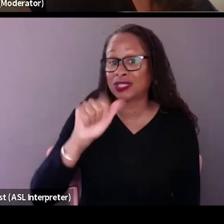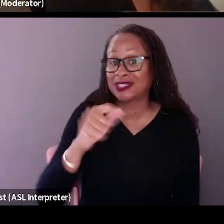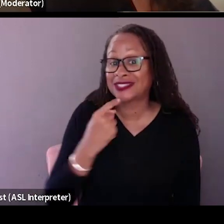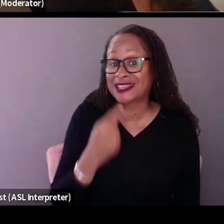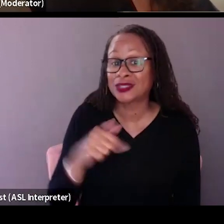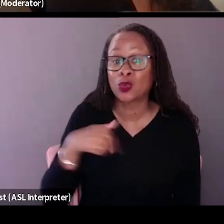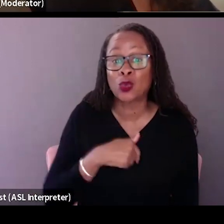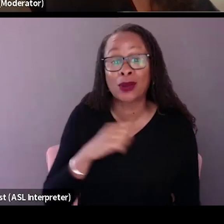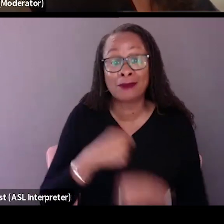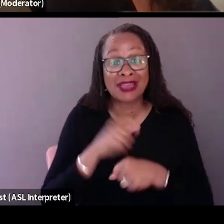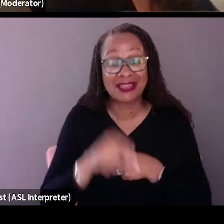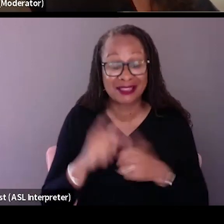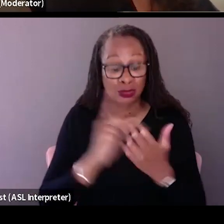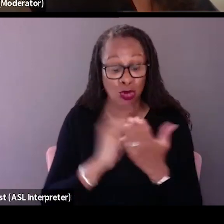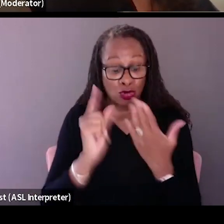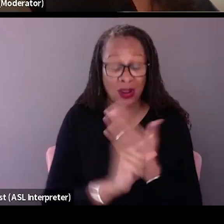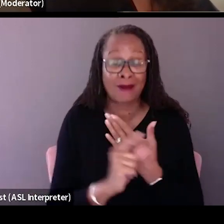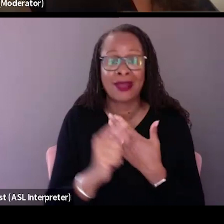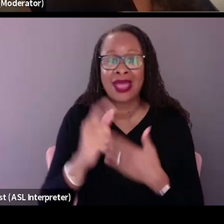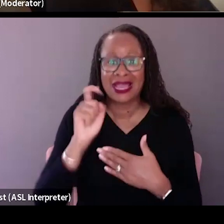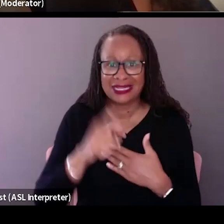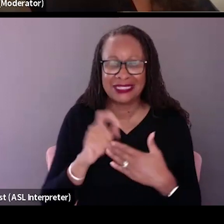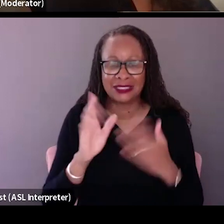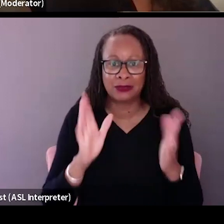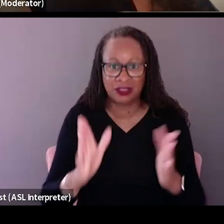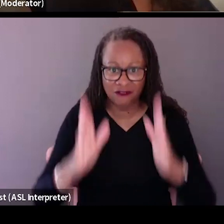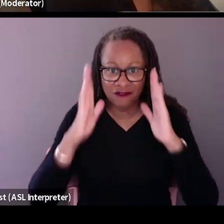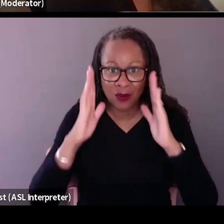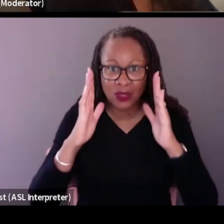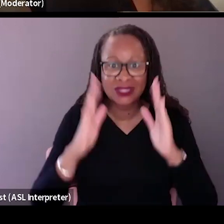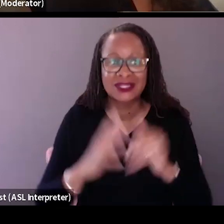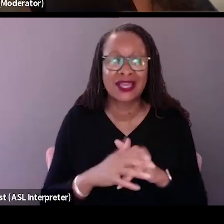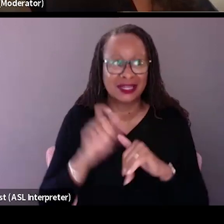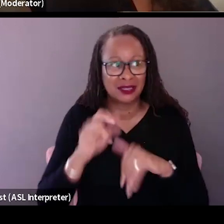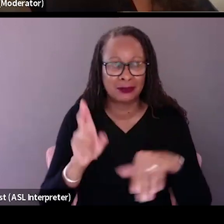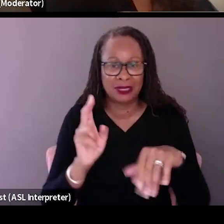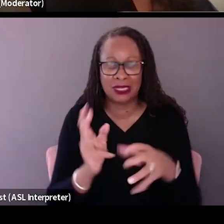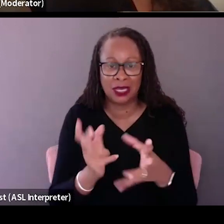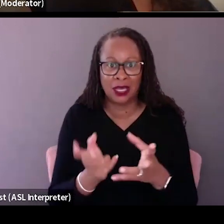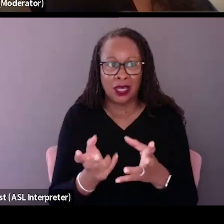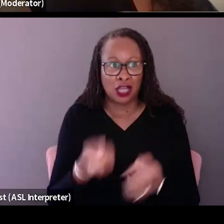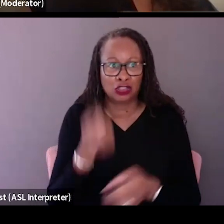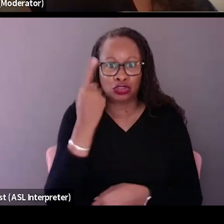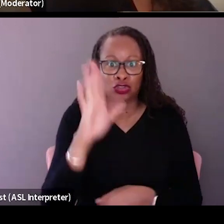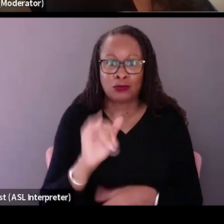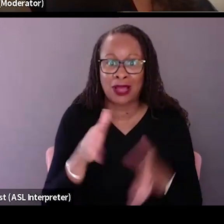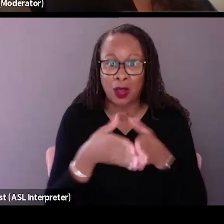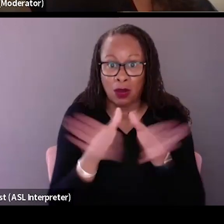and it has to be digestible to a wide audience. You know, it gets convoluted when you start talking about this person,